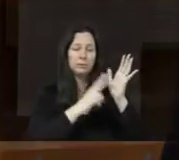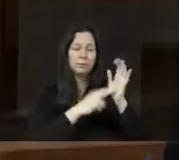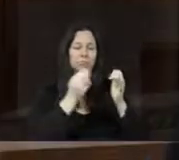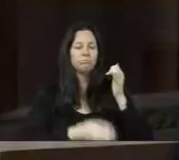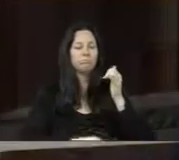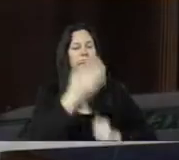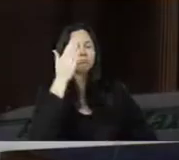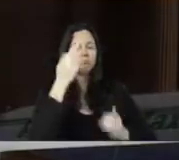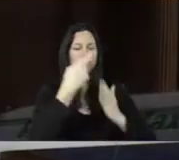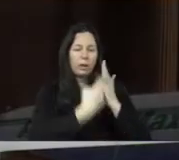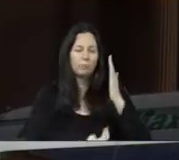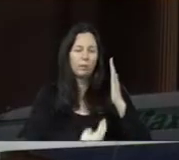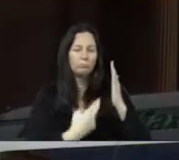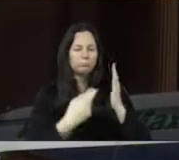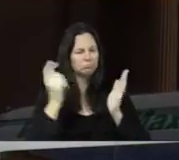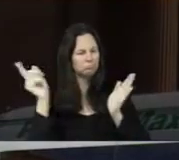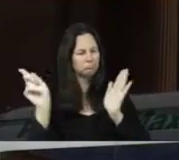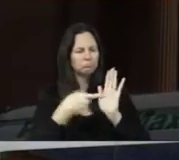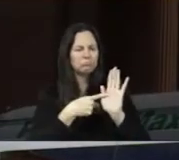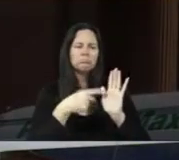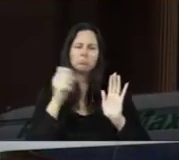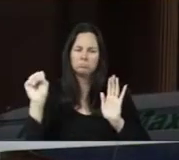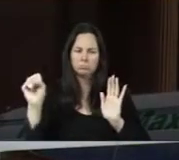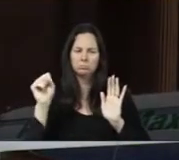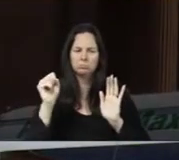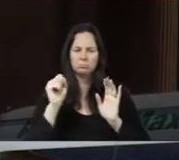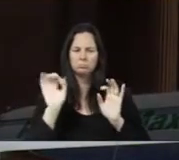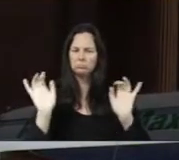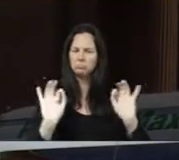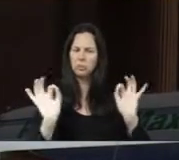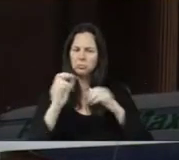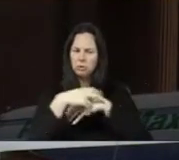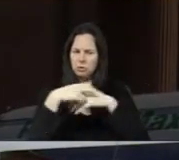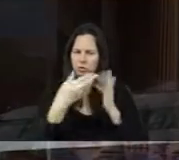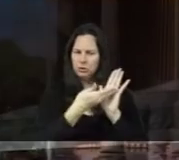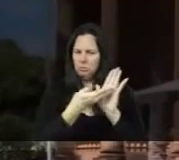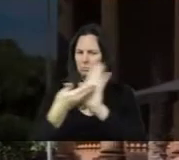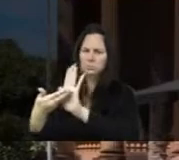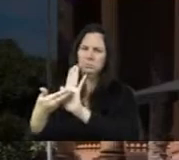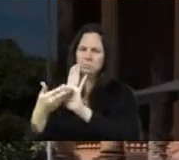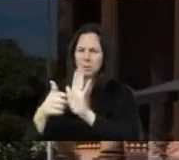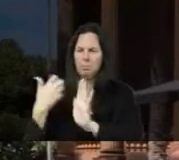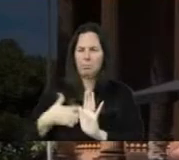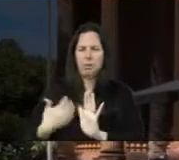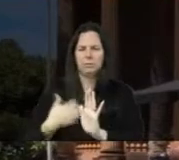which was to have all New South Wales taxis audited for compliance with the transport standards.